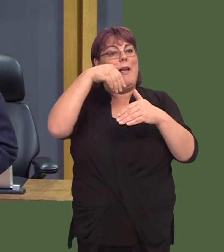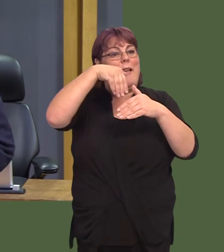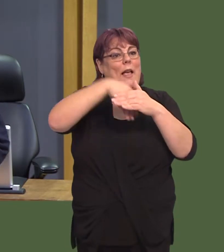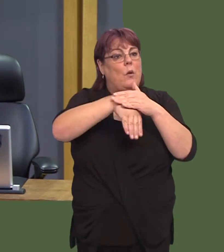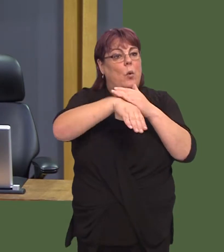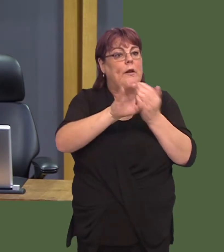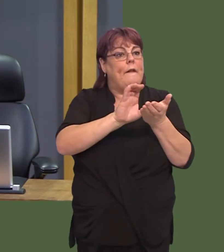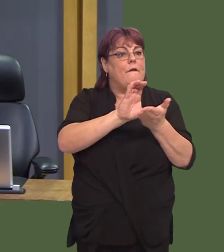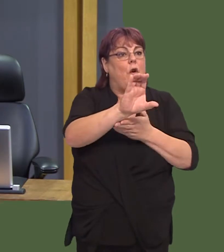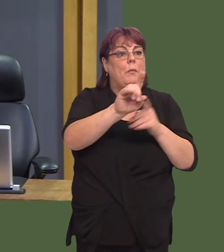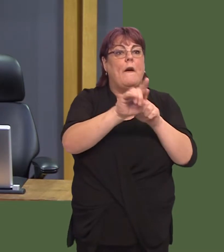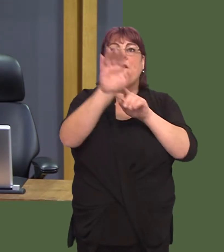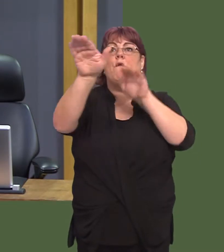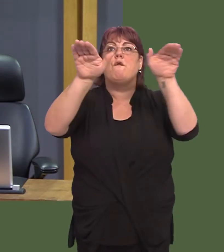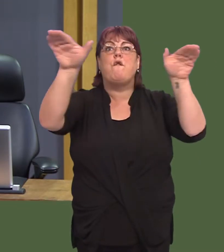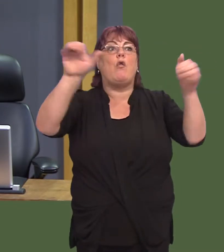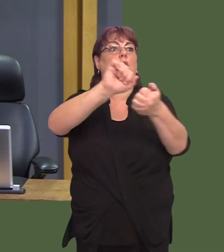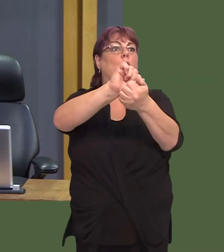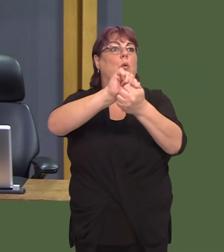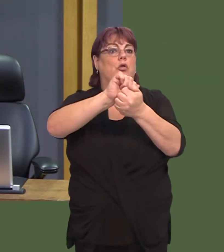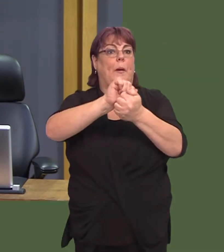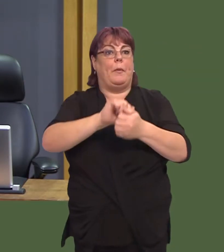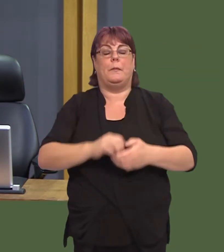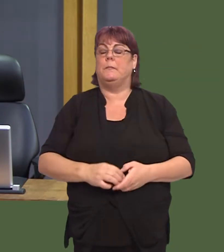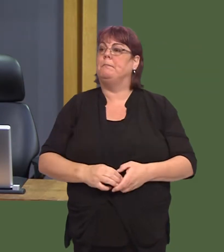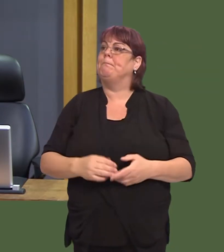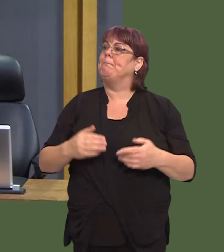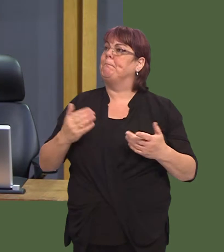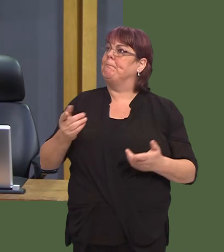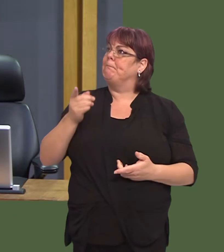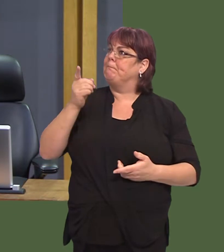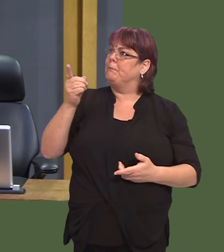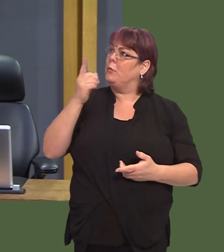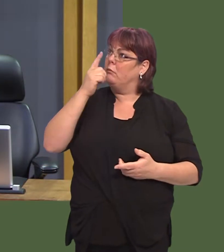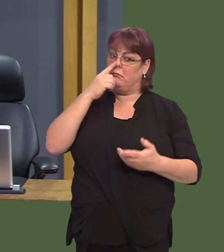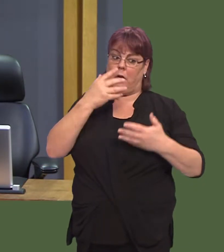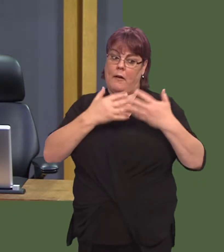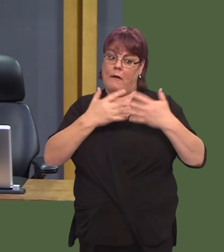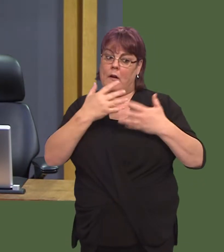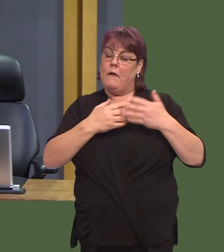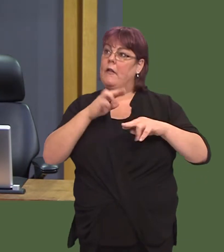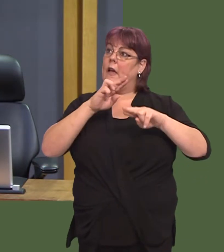Adam Price: Does the First Minister accept the figures provided by the FSB, and if so,